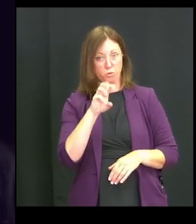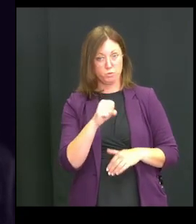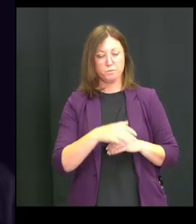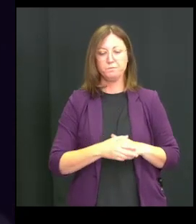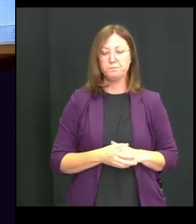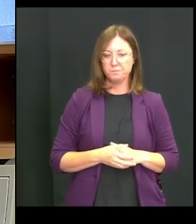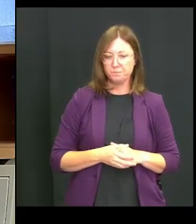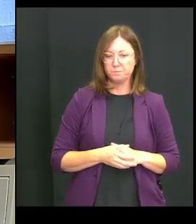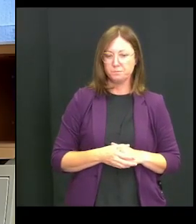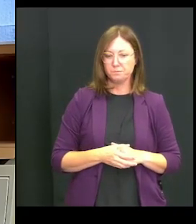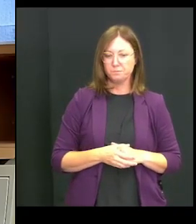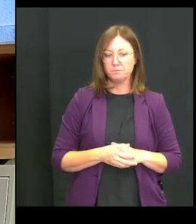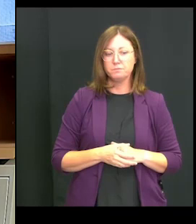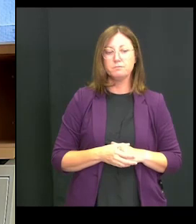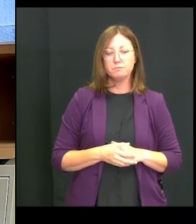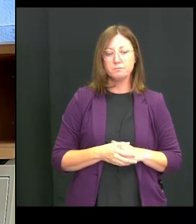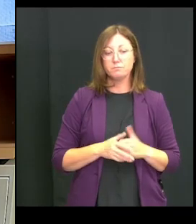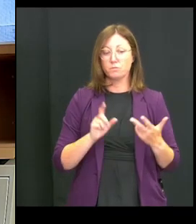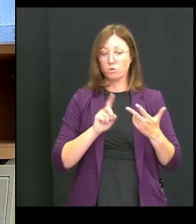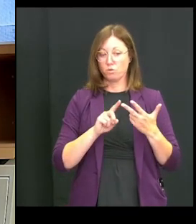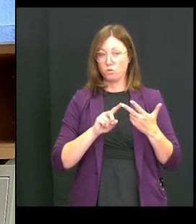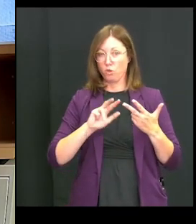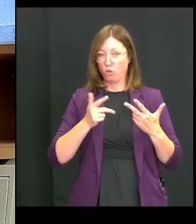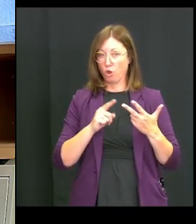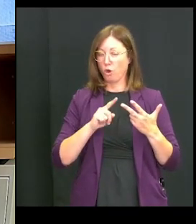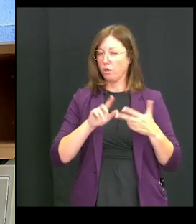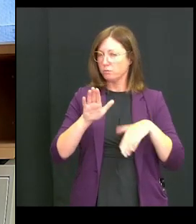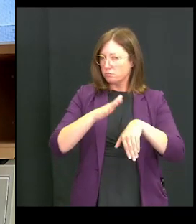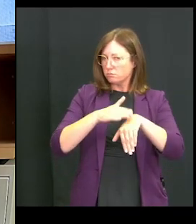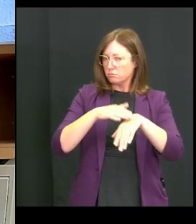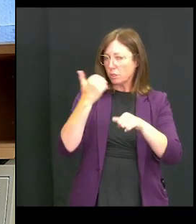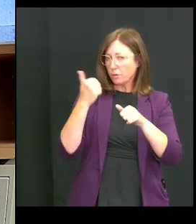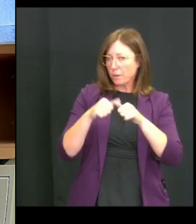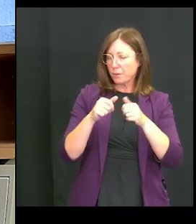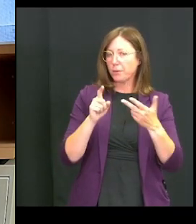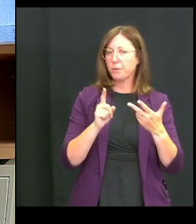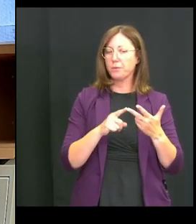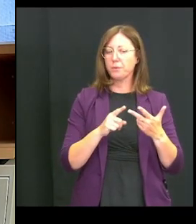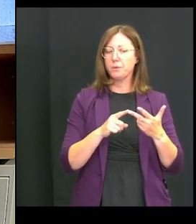Then finally, the last caveat I want to draw attention to is